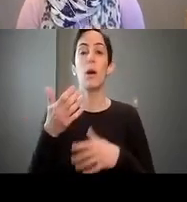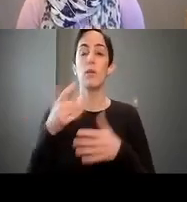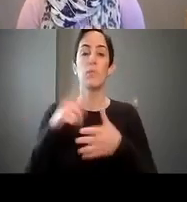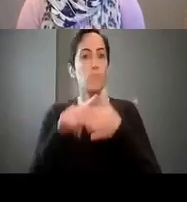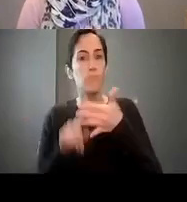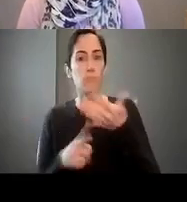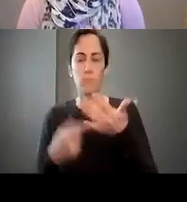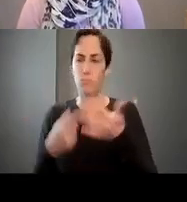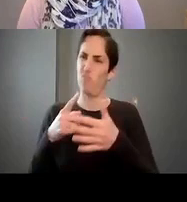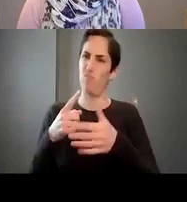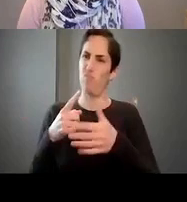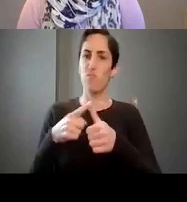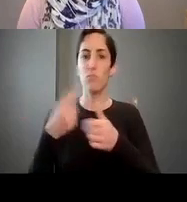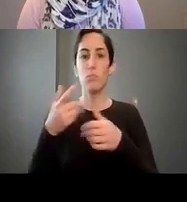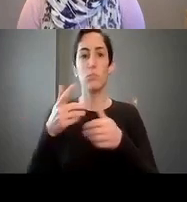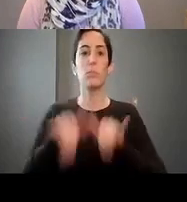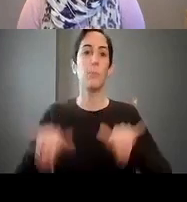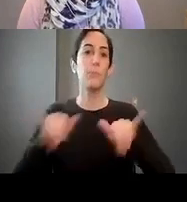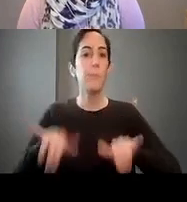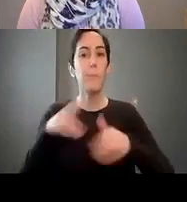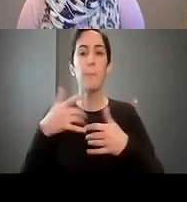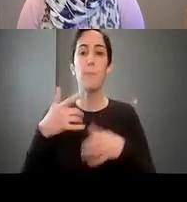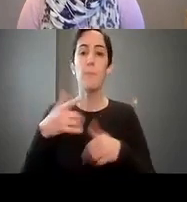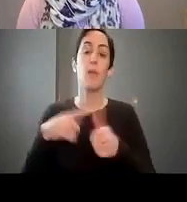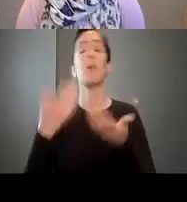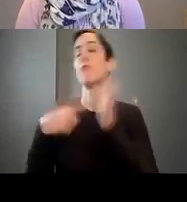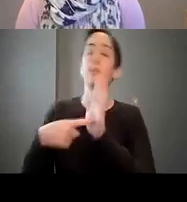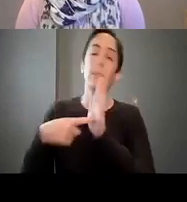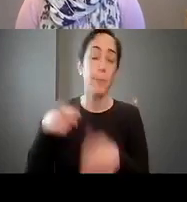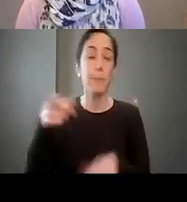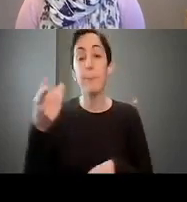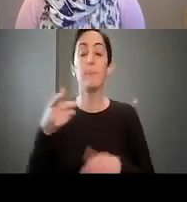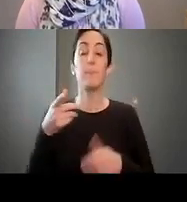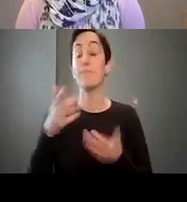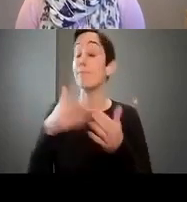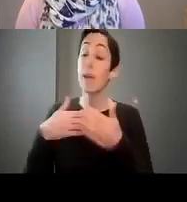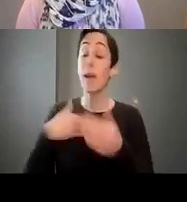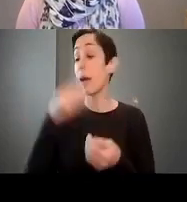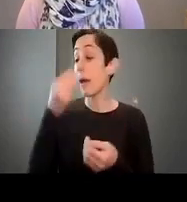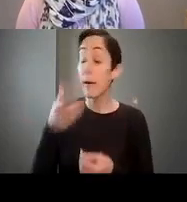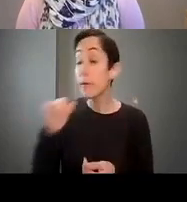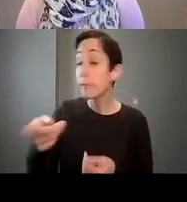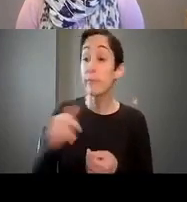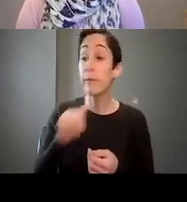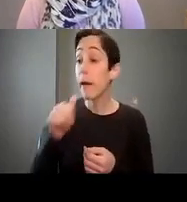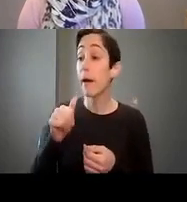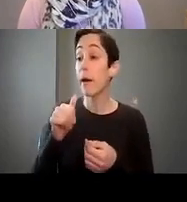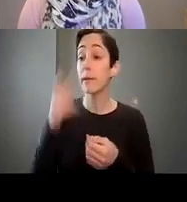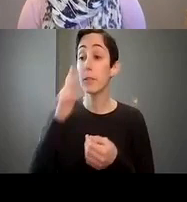matter if you're not going to see your of health and wellness. Like it doesn't friends today, you need to brush your matter if you're not going to see your teeth. Now while I'm sure that folks who friends today, you need to brush your are tuning in do make a regular habit of teeth. Now while I'm sure that folks who